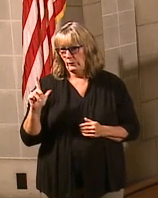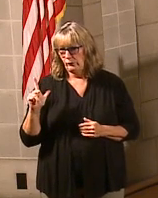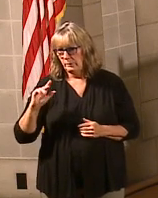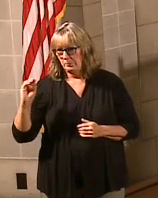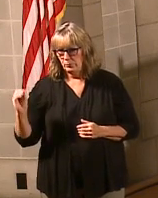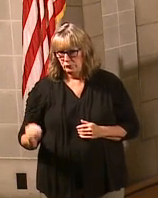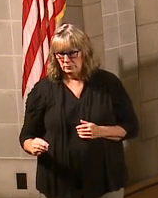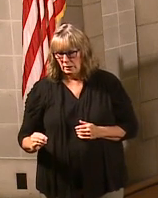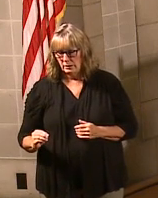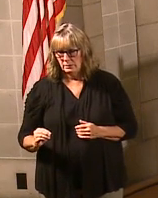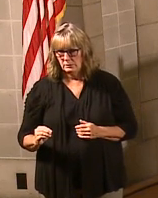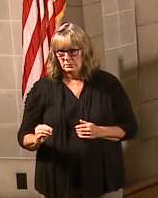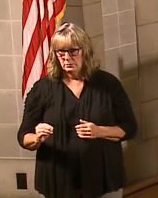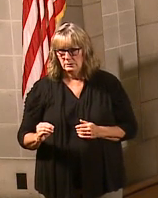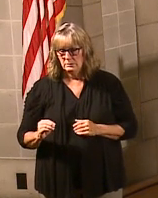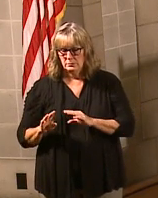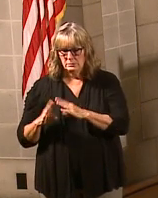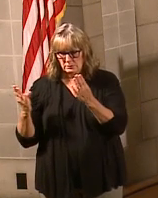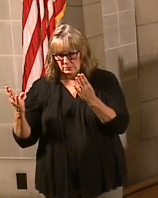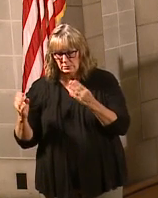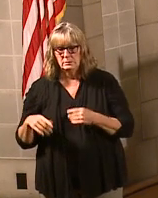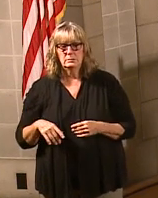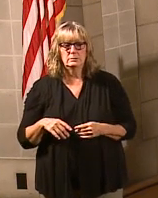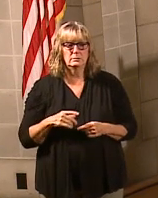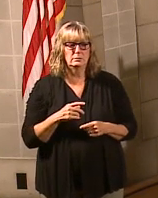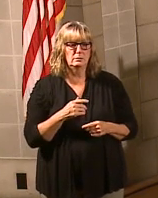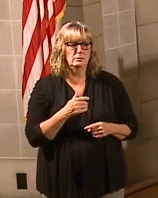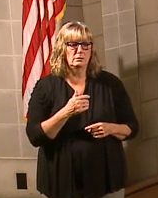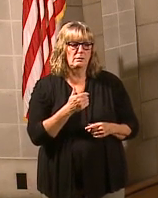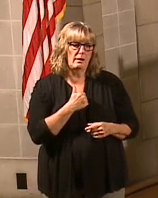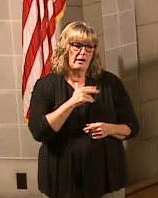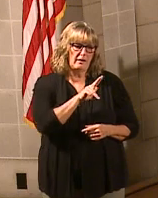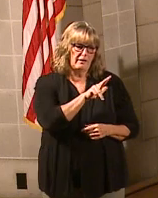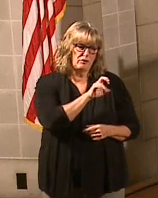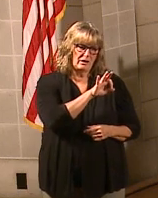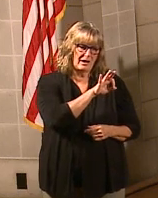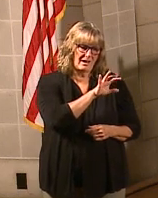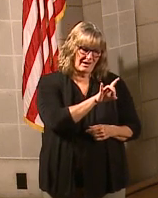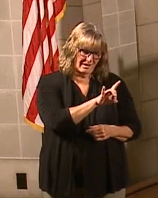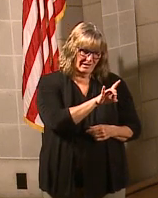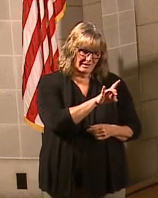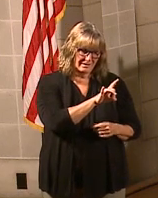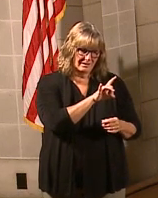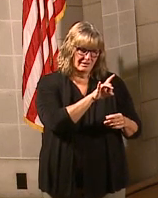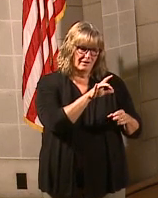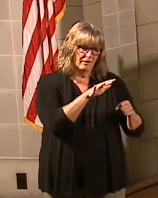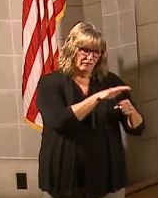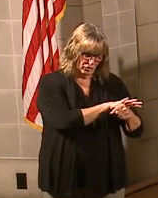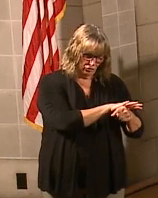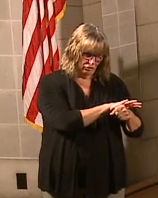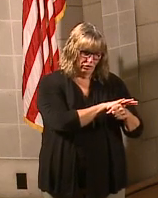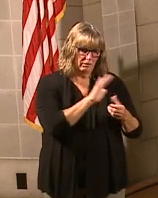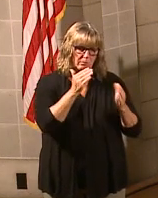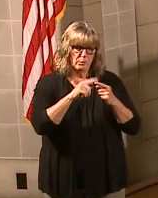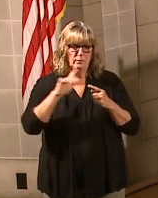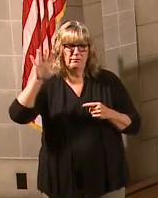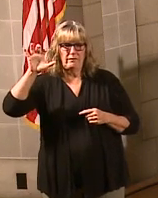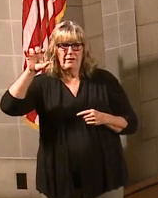NUMBERS I JUST CITED WITH REGARD TO ICU? RIGHT NOW OUR ADULT ICU CAPACITY